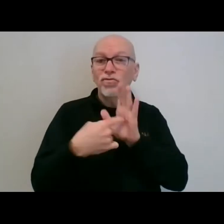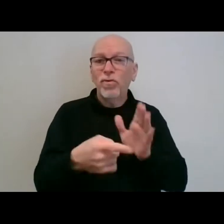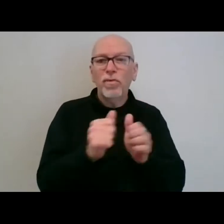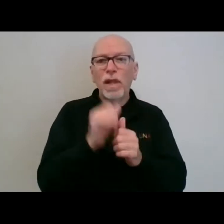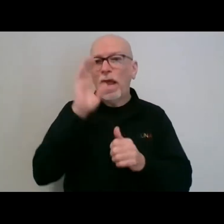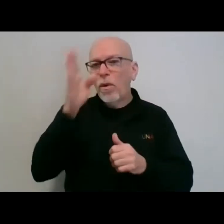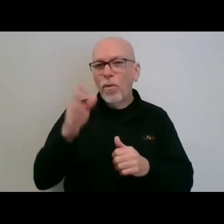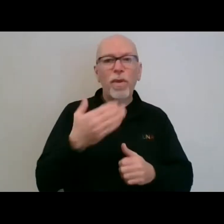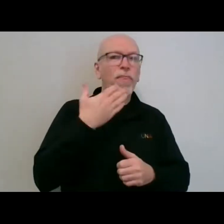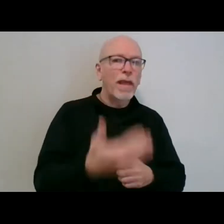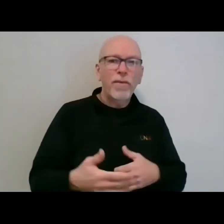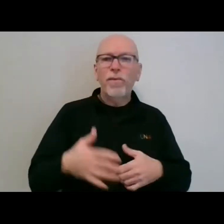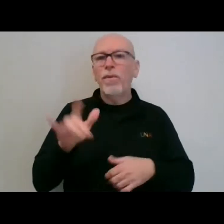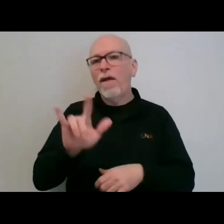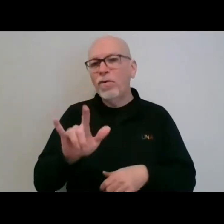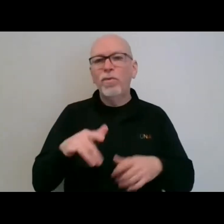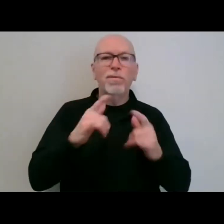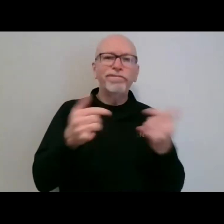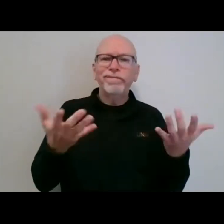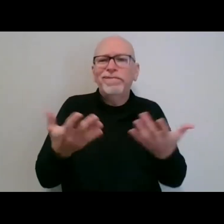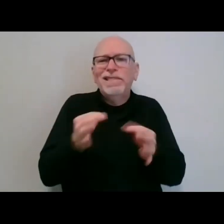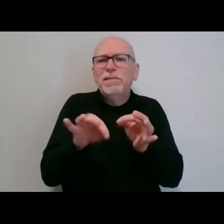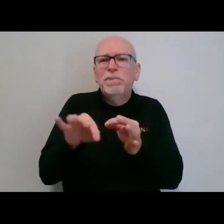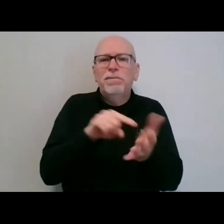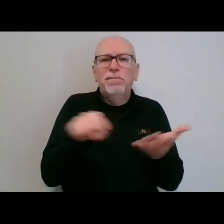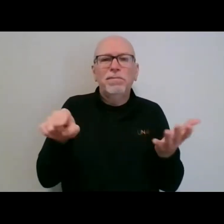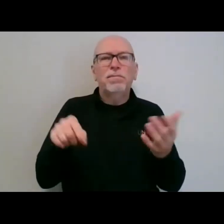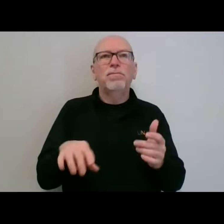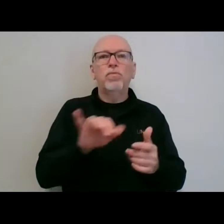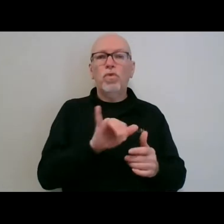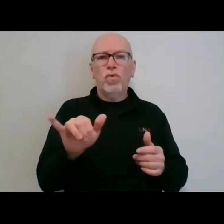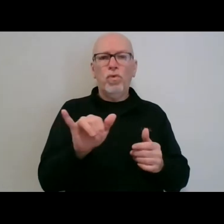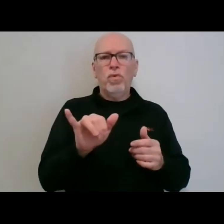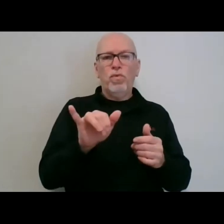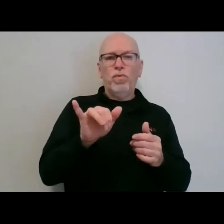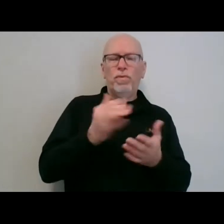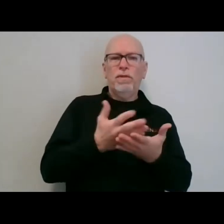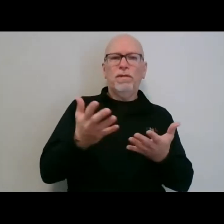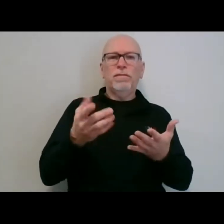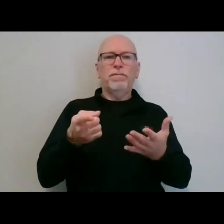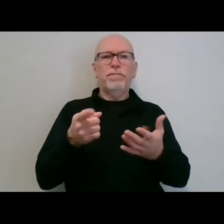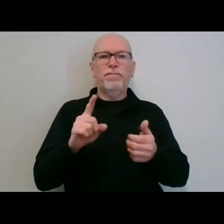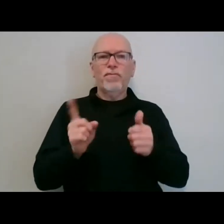and thank you and I love you. And those are some of the things that are the first words that we learn